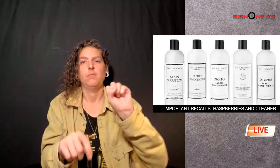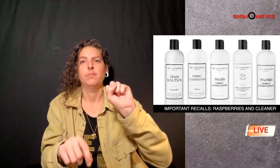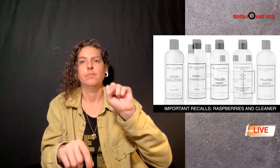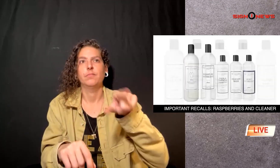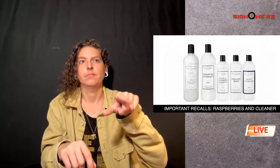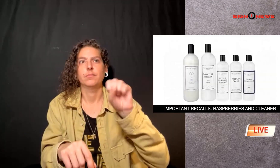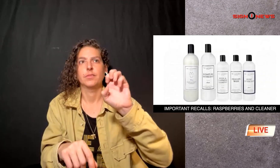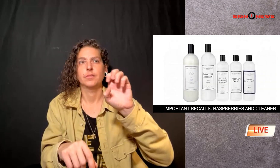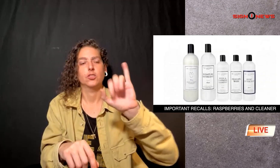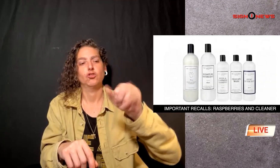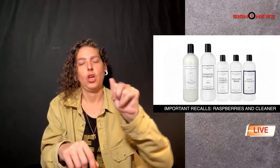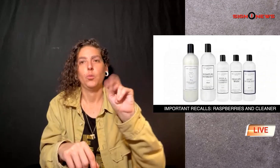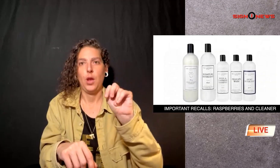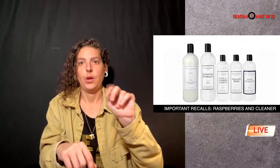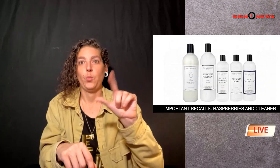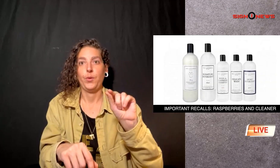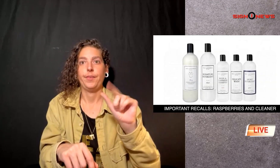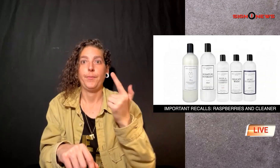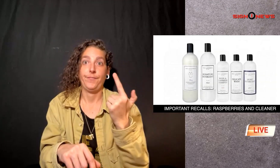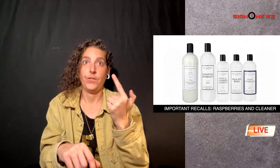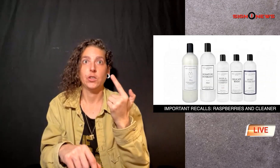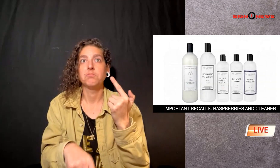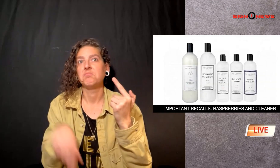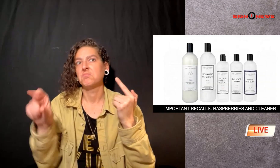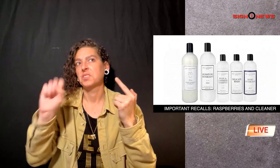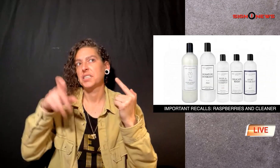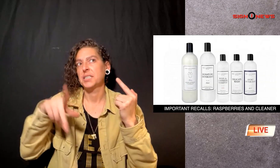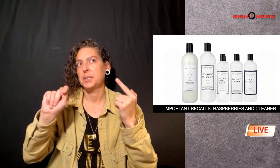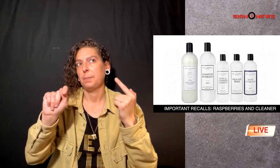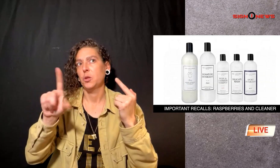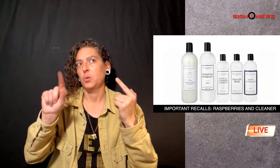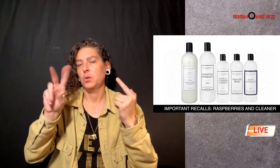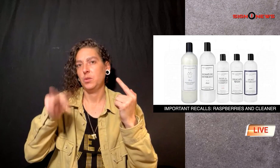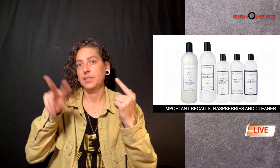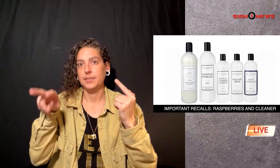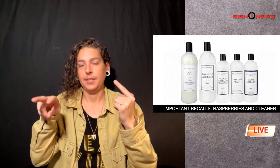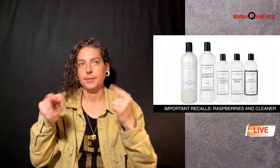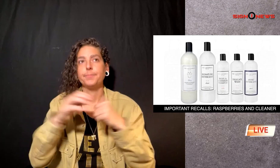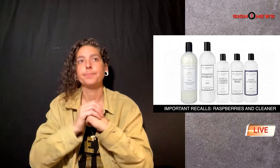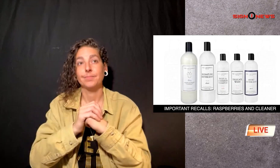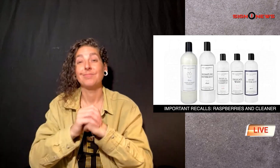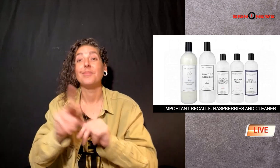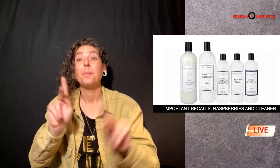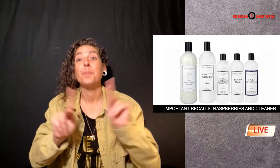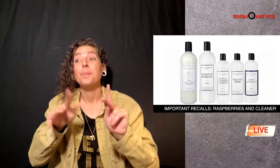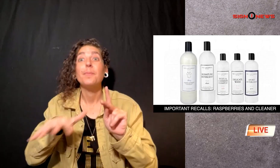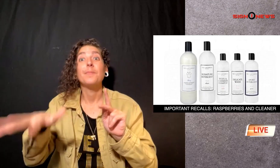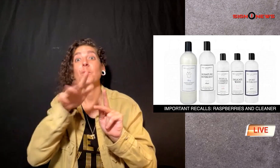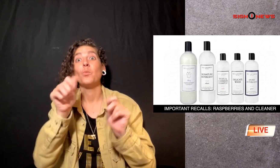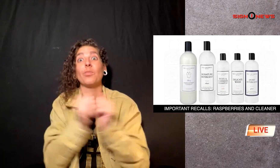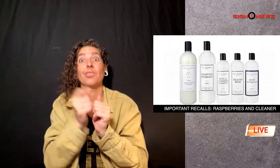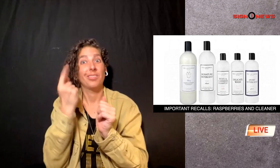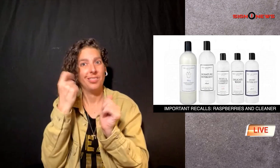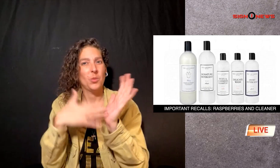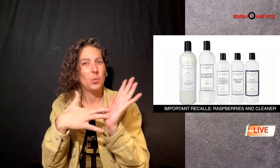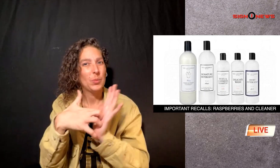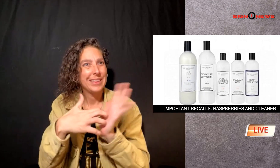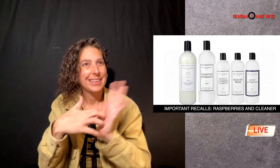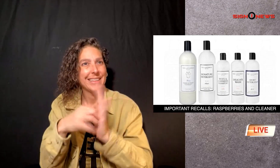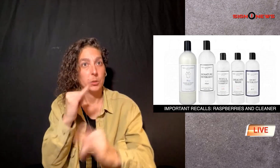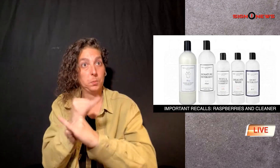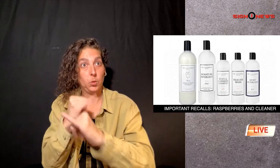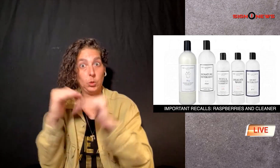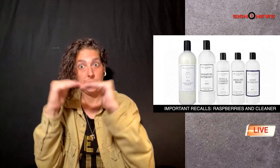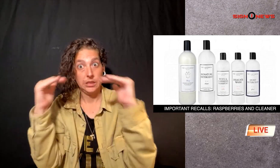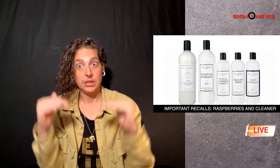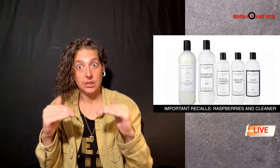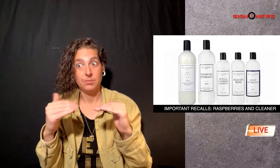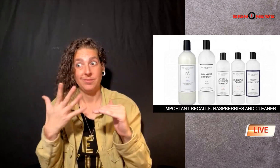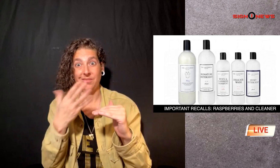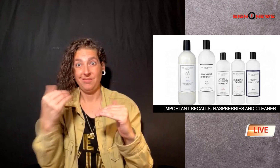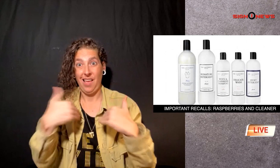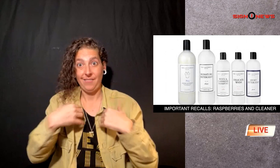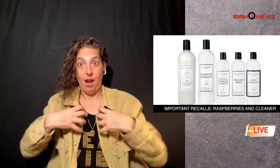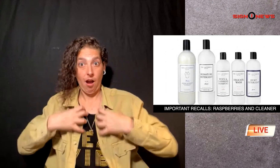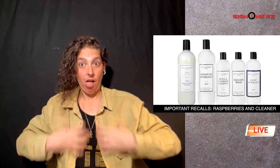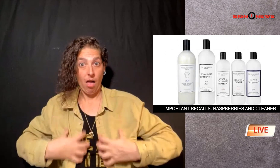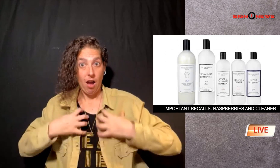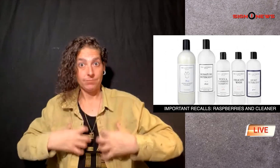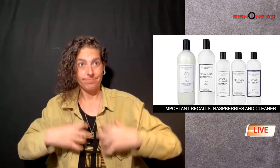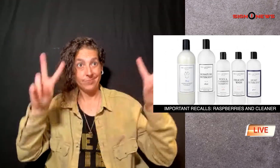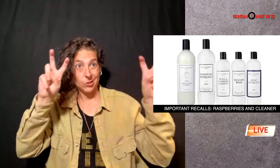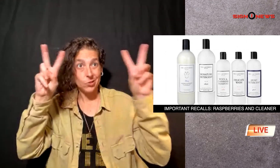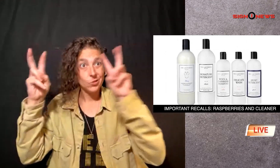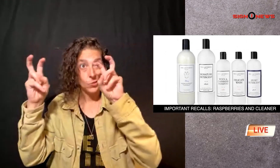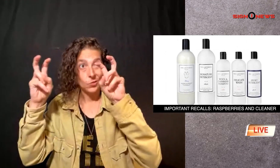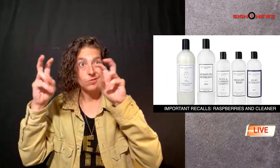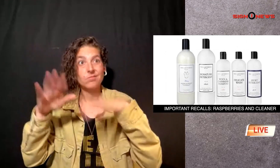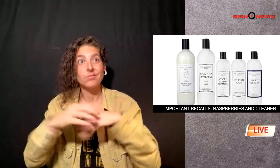2021 and September 2022 people with weakened immune systems underlying lung conditions